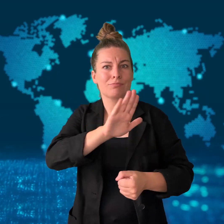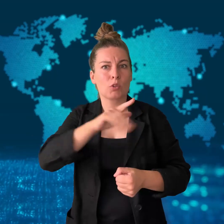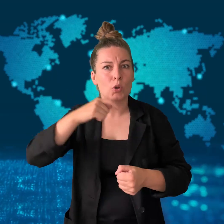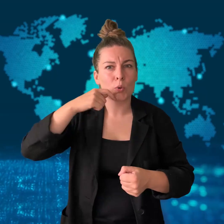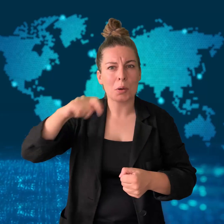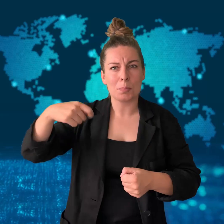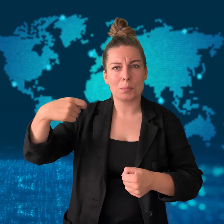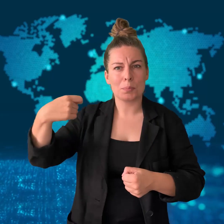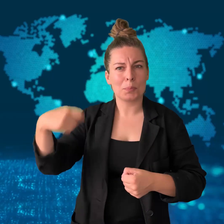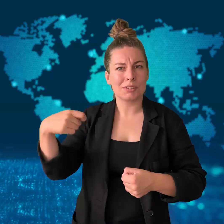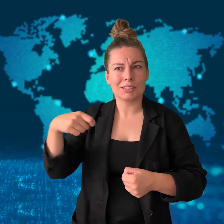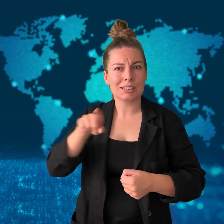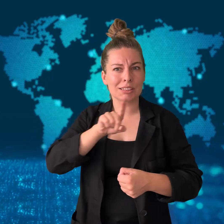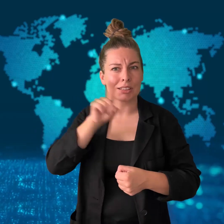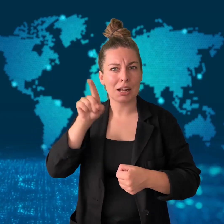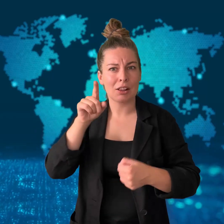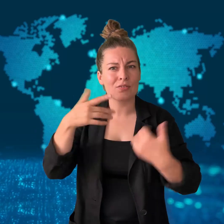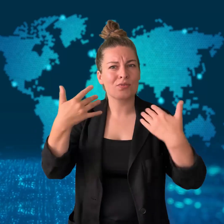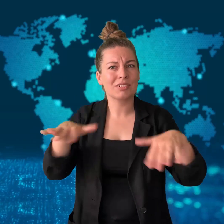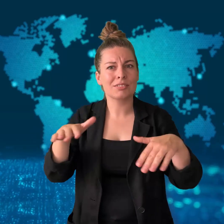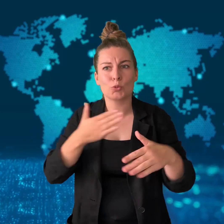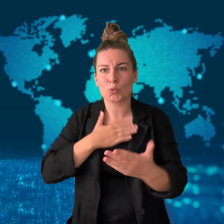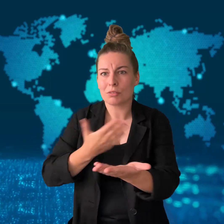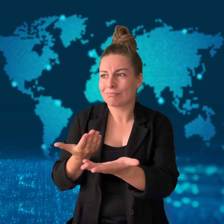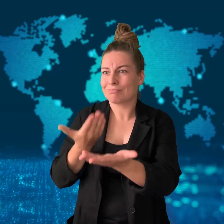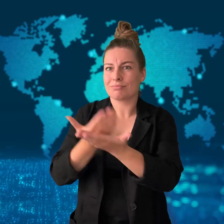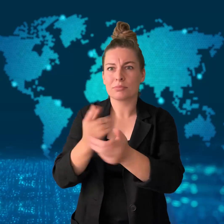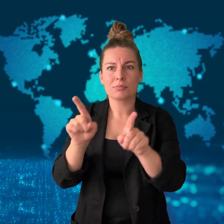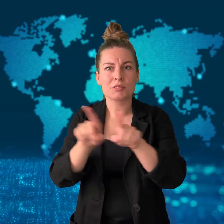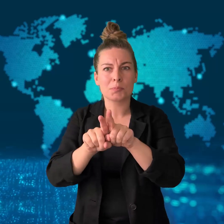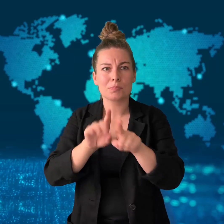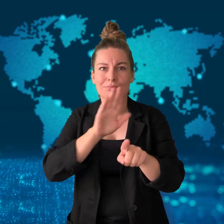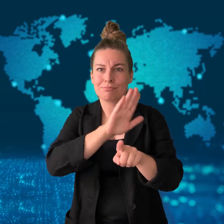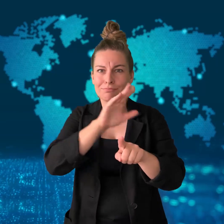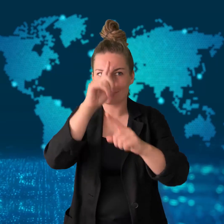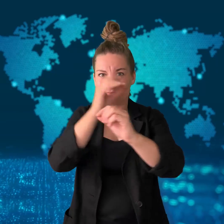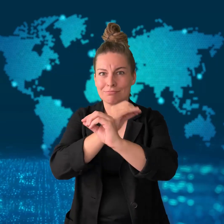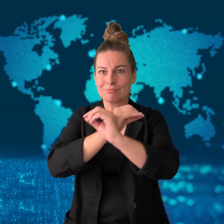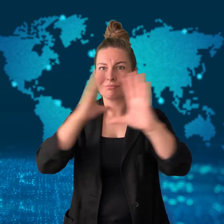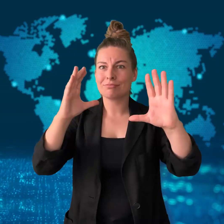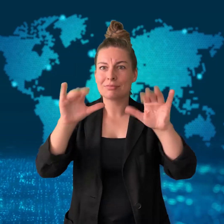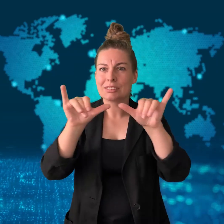Lavrov emphasized that Russia would not consider